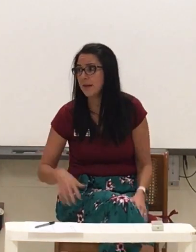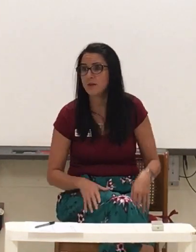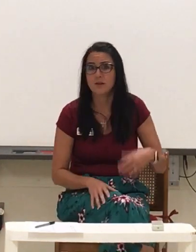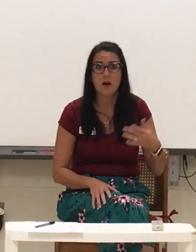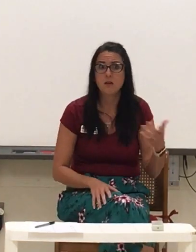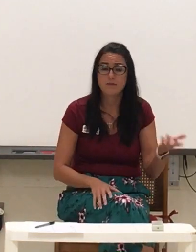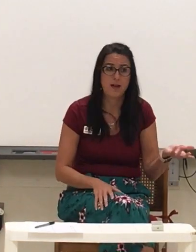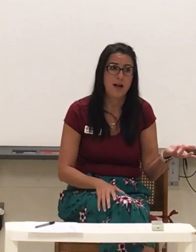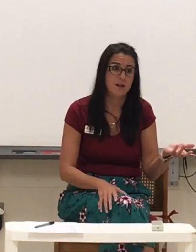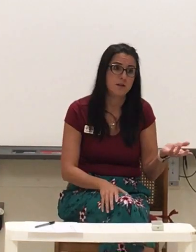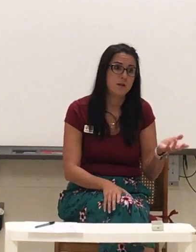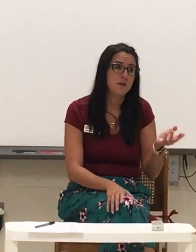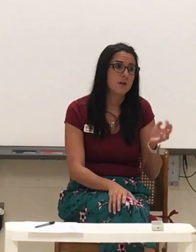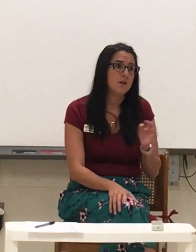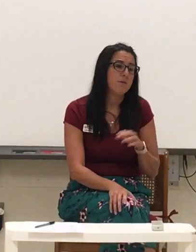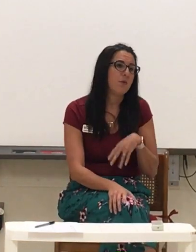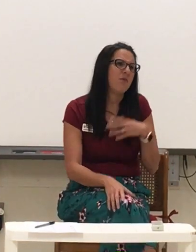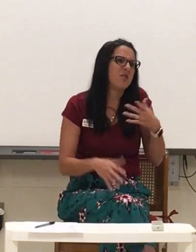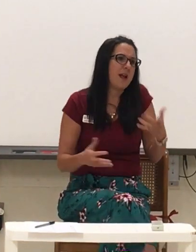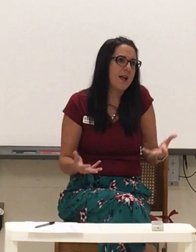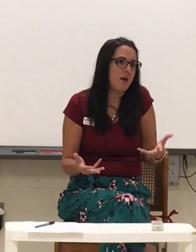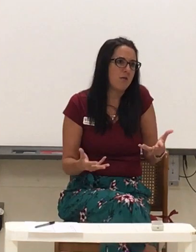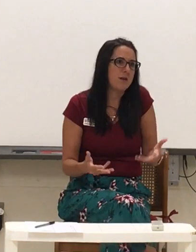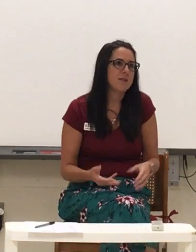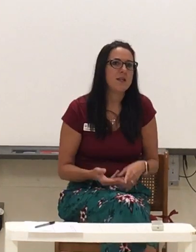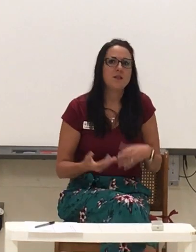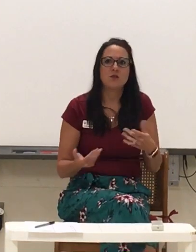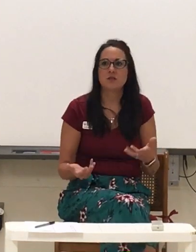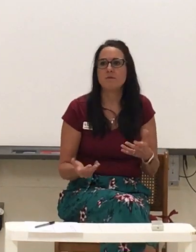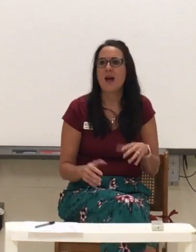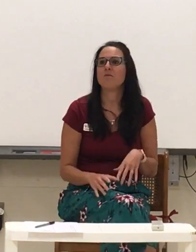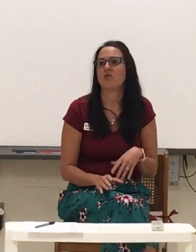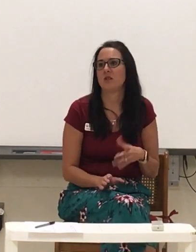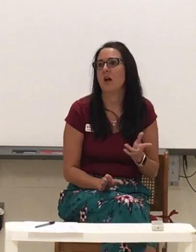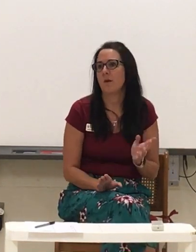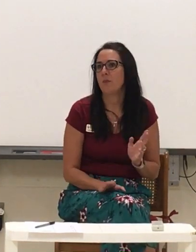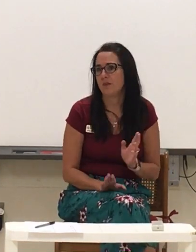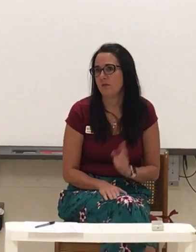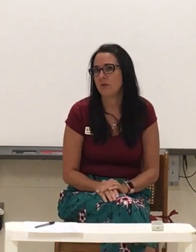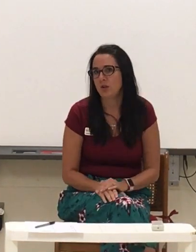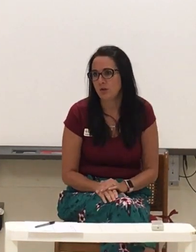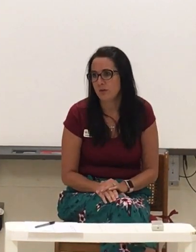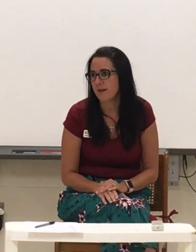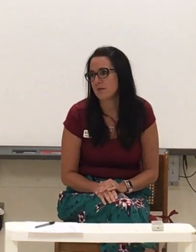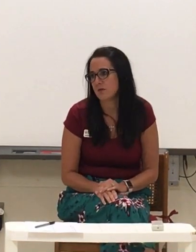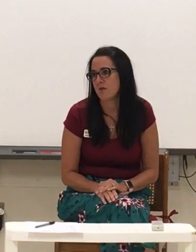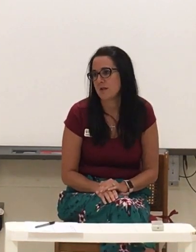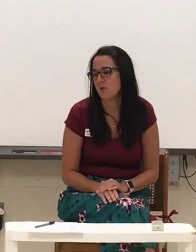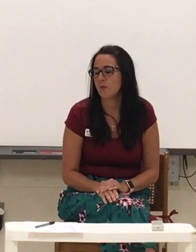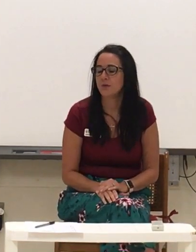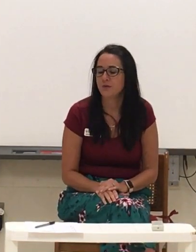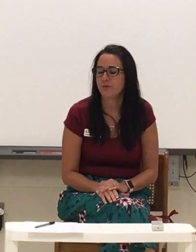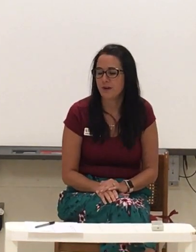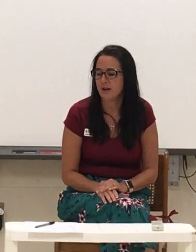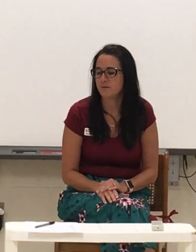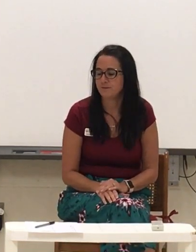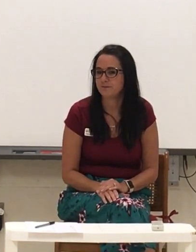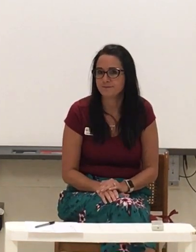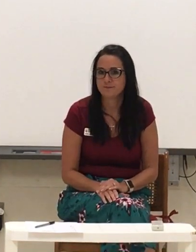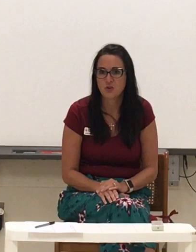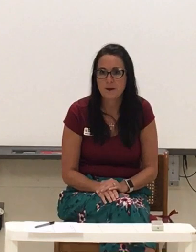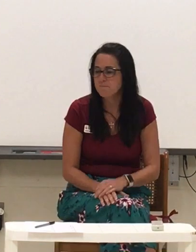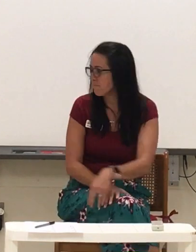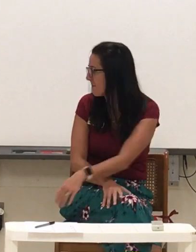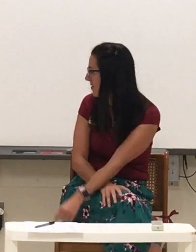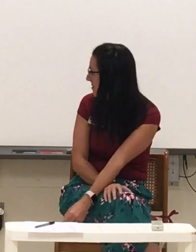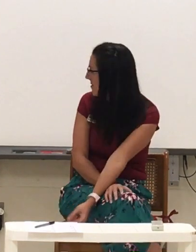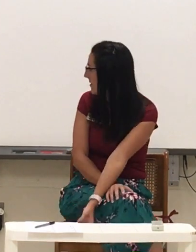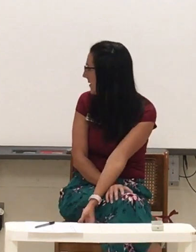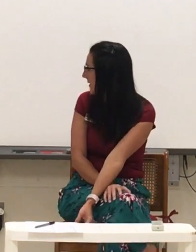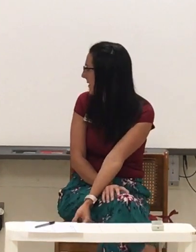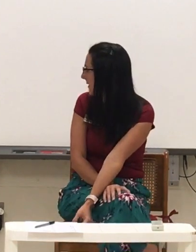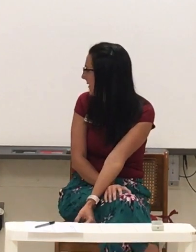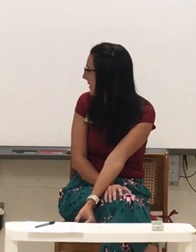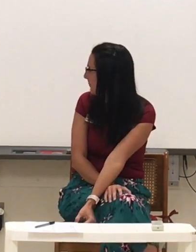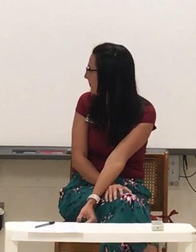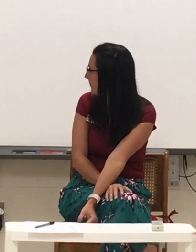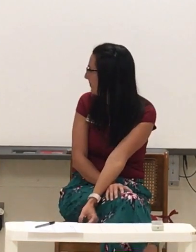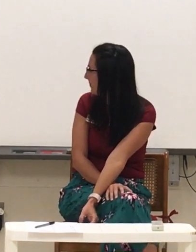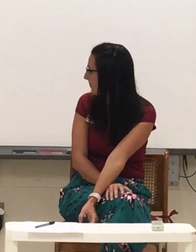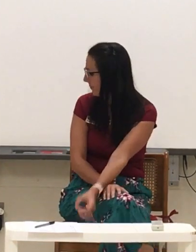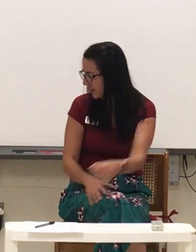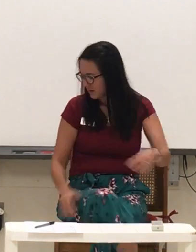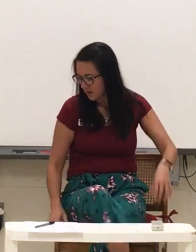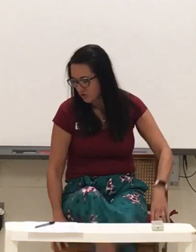down and all of that but for now it's easier sometimes just to come up with so